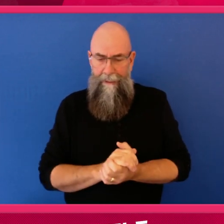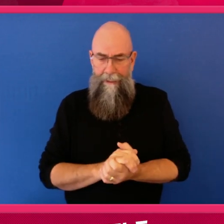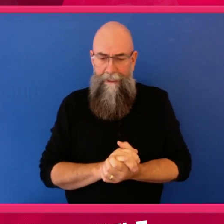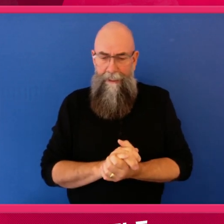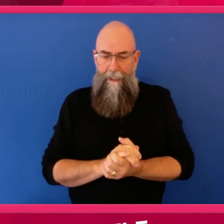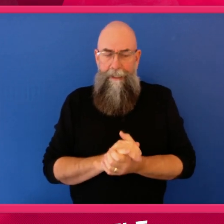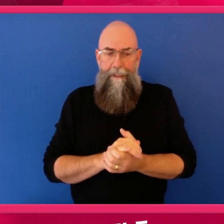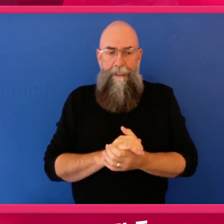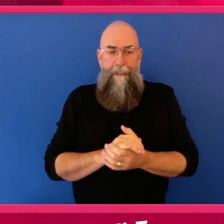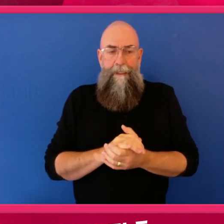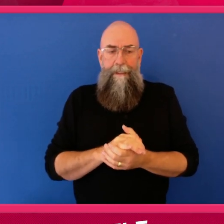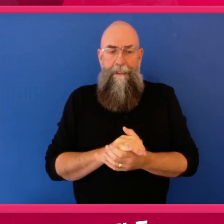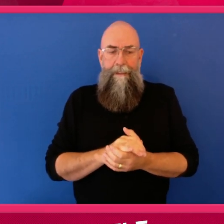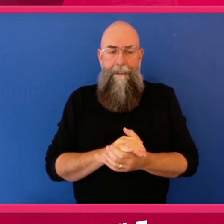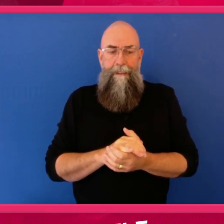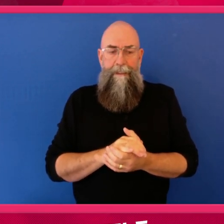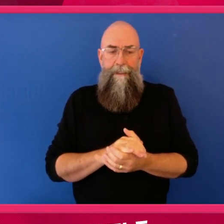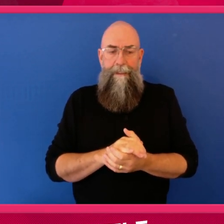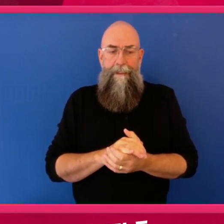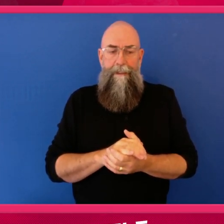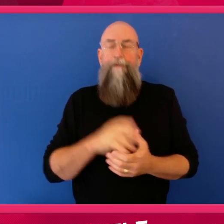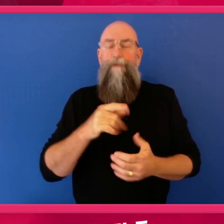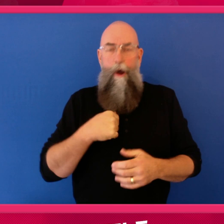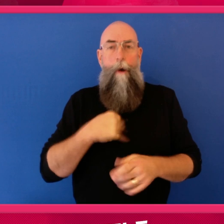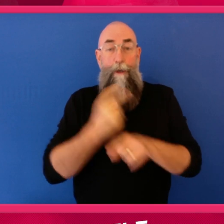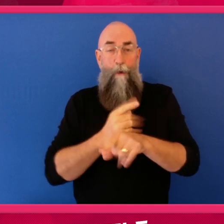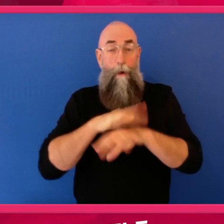Kurt. There were two, the first two gold medals that could possibly be won, Team Australia